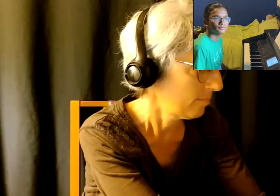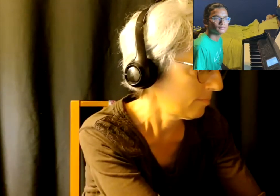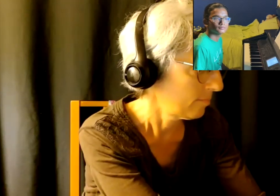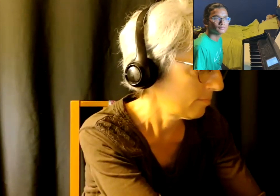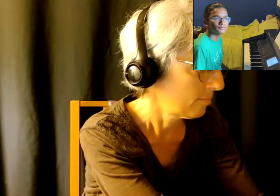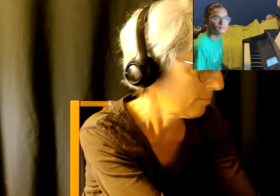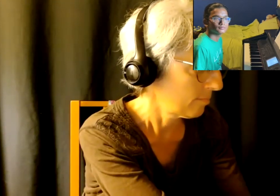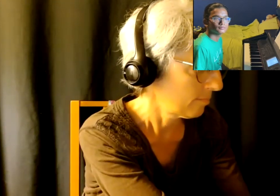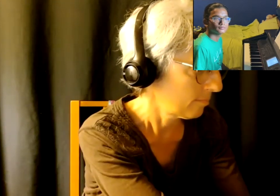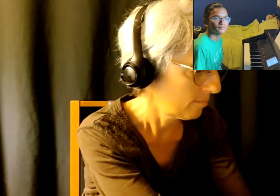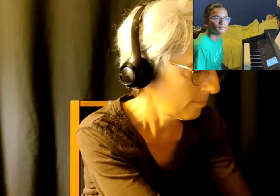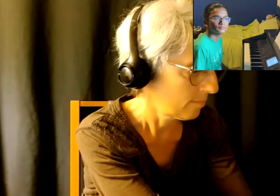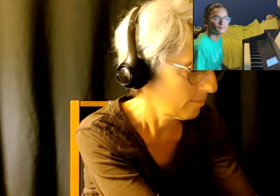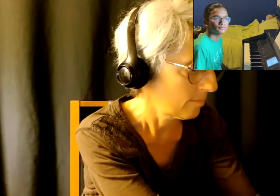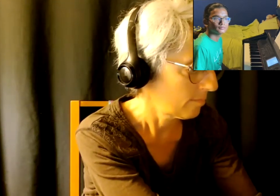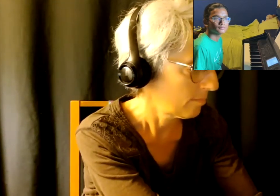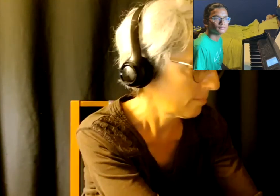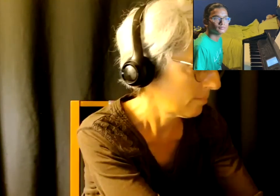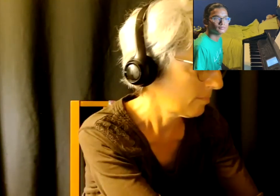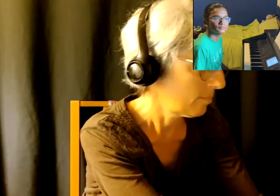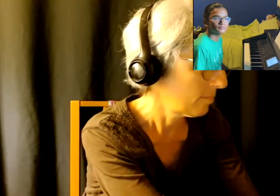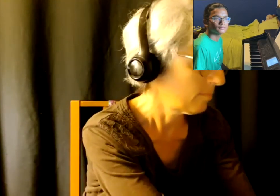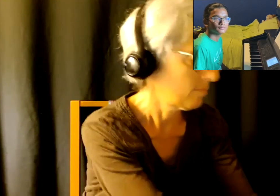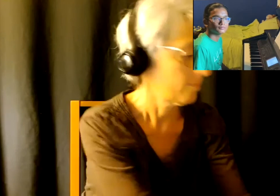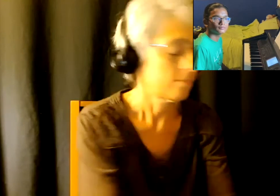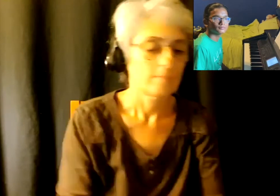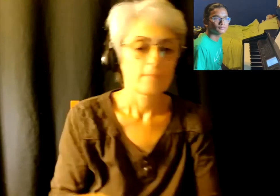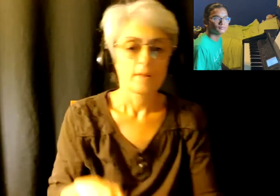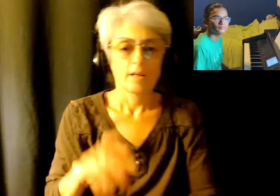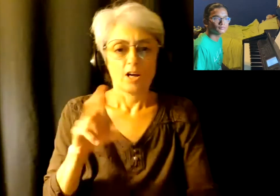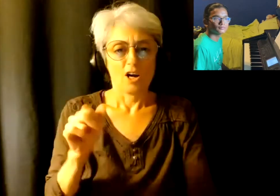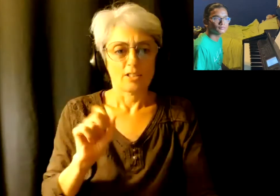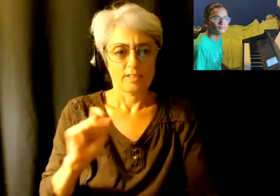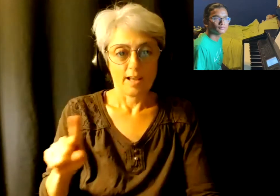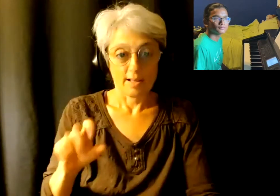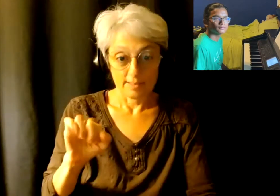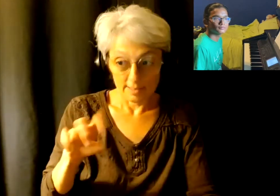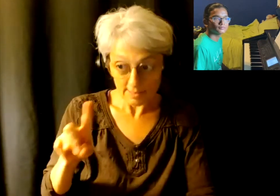Sid would you like to be a musician like professionally someday?